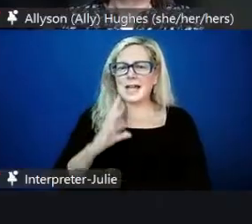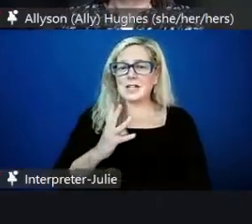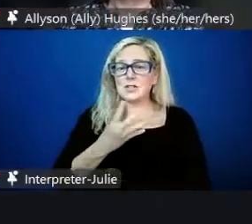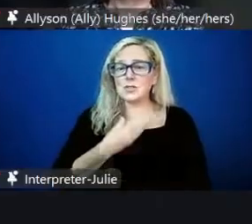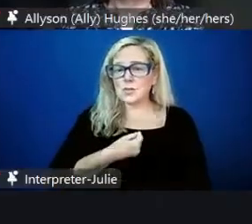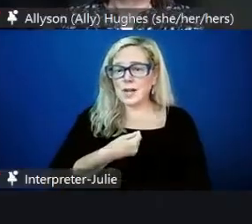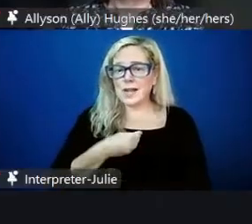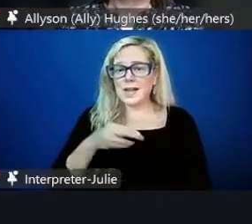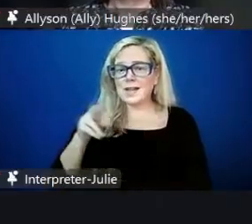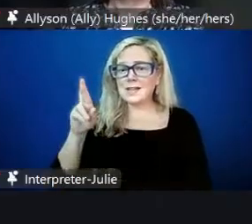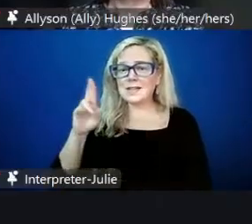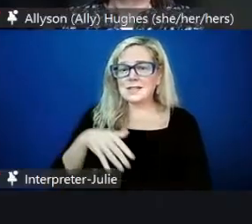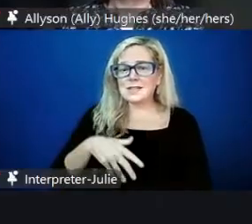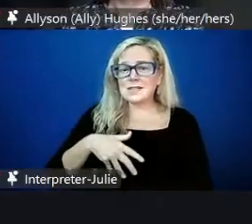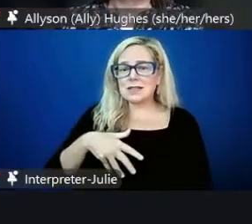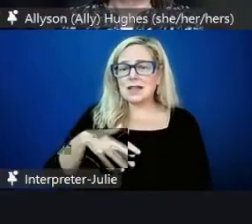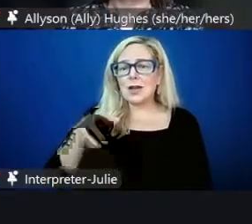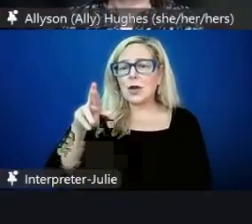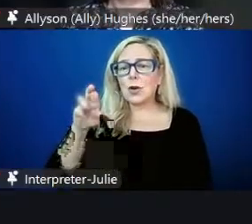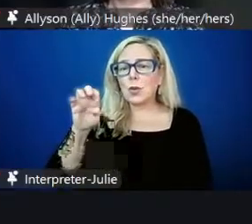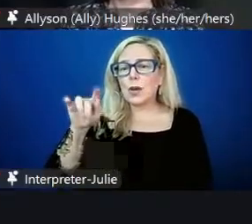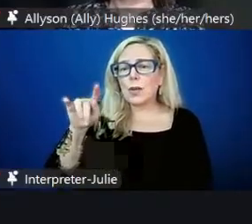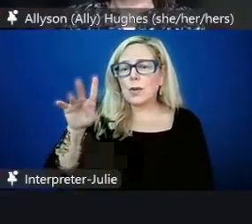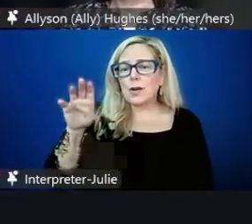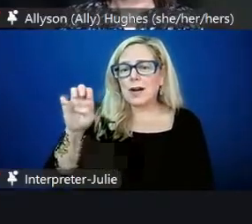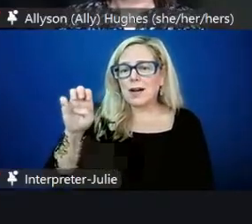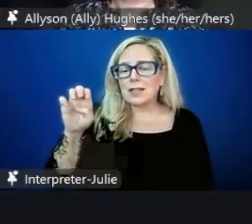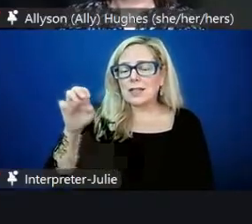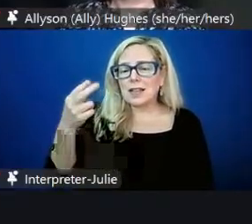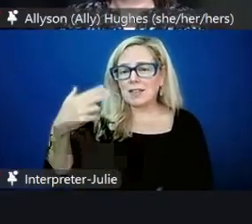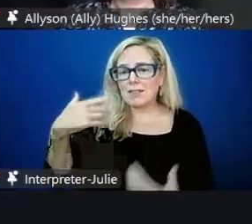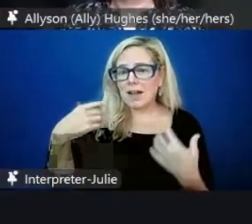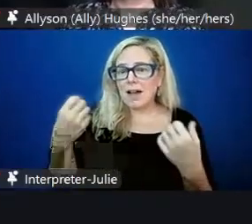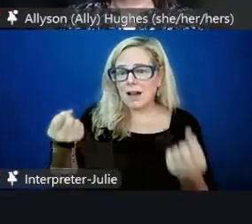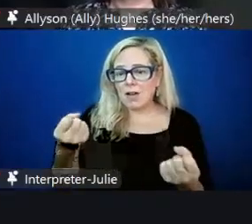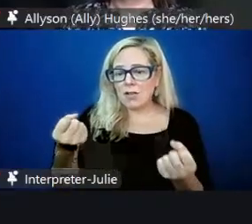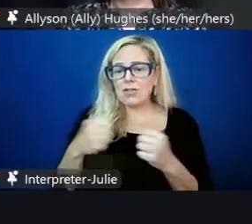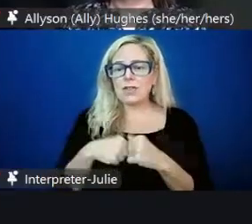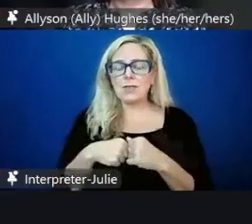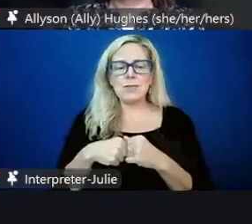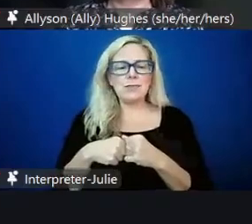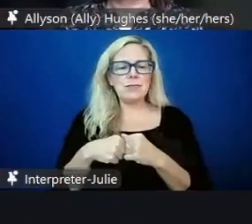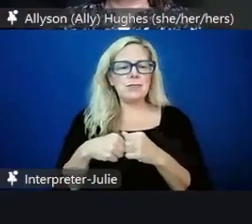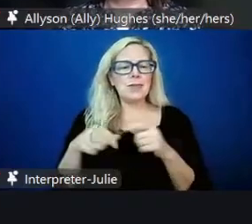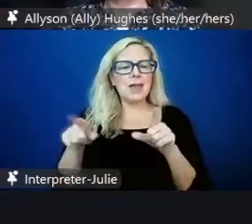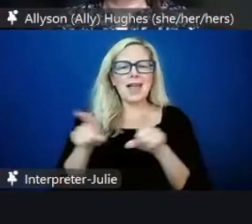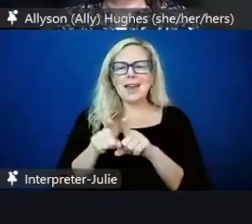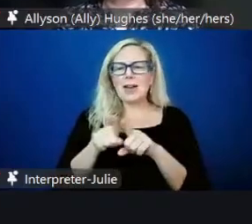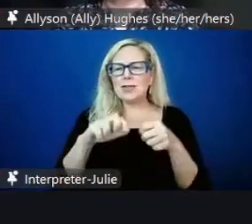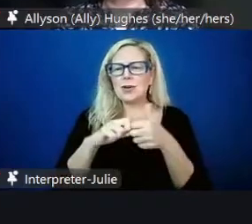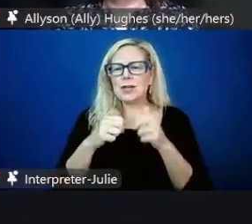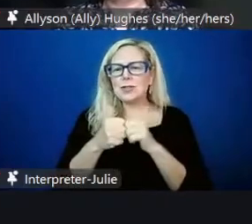and a fear of seeking out medical care either due to all of these things,